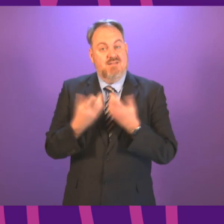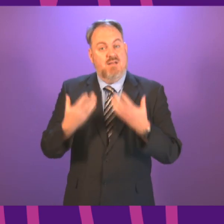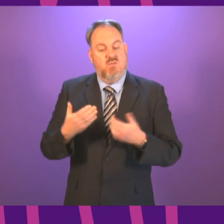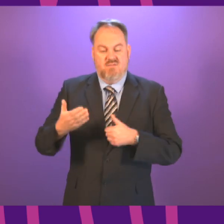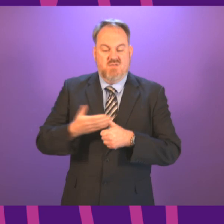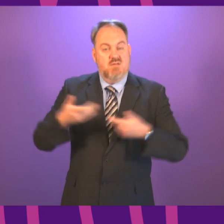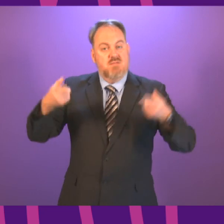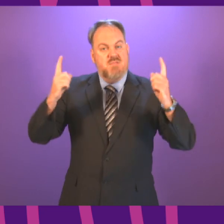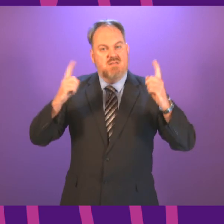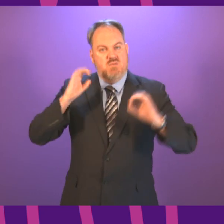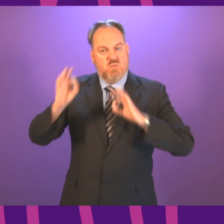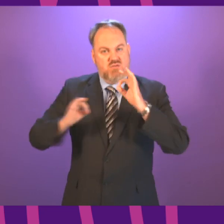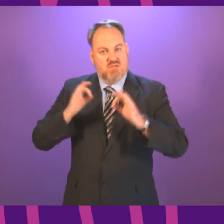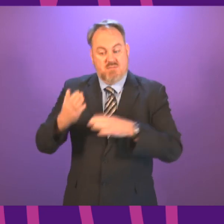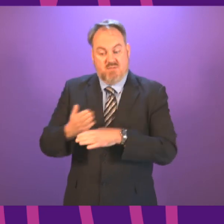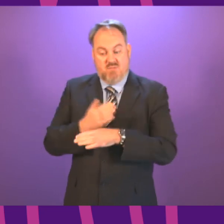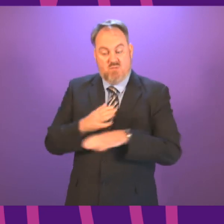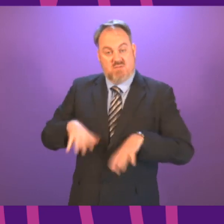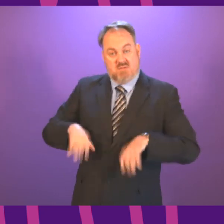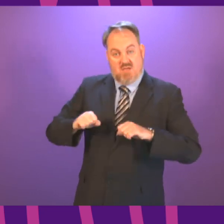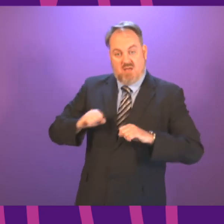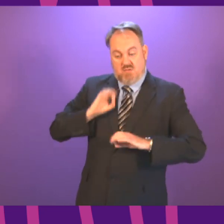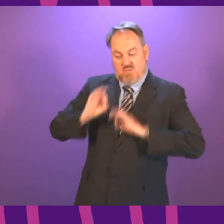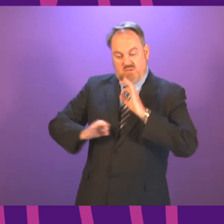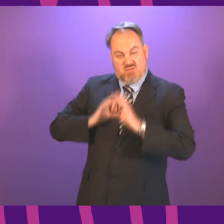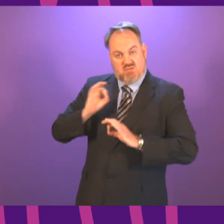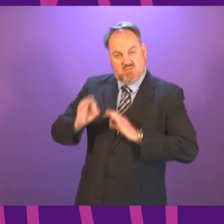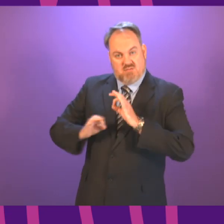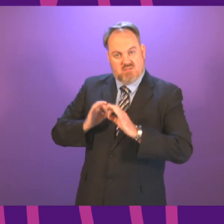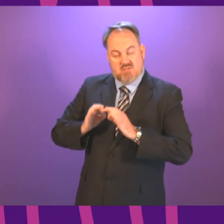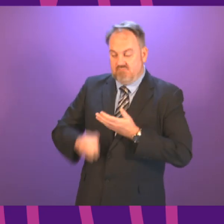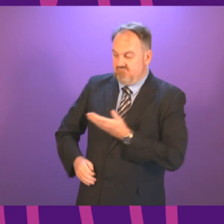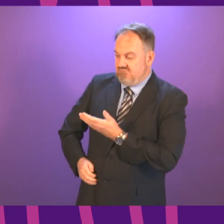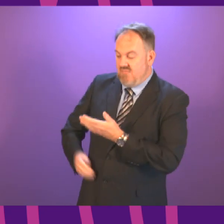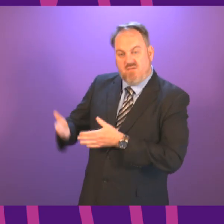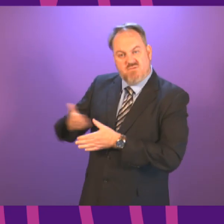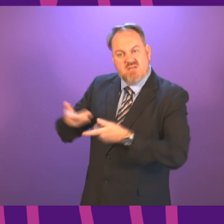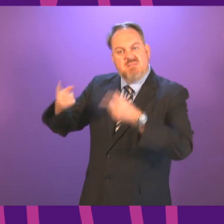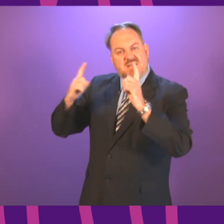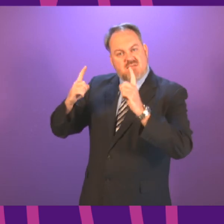of business is First Minister’s question time. Before we turn to questions, the First